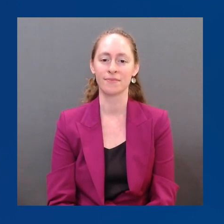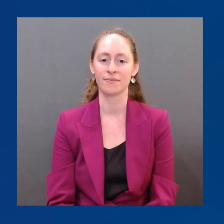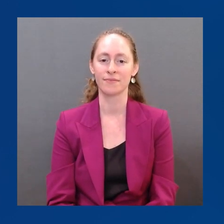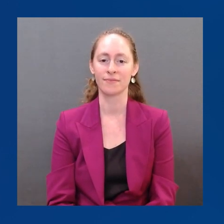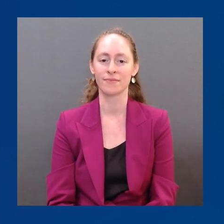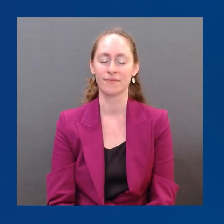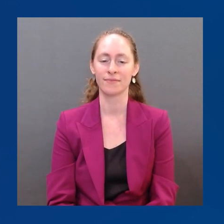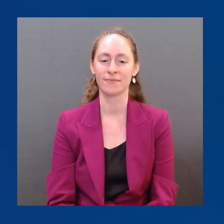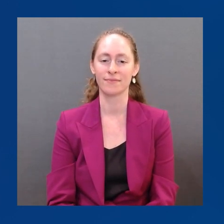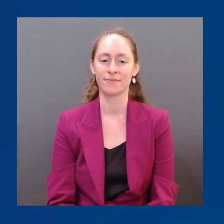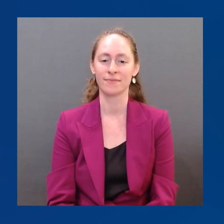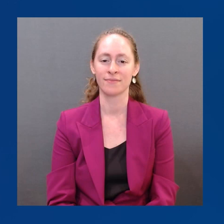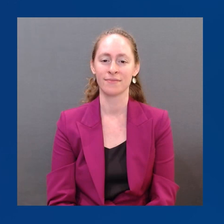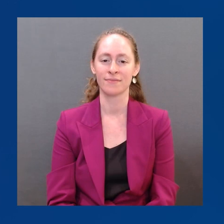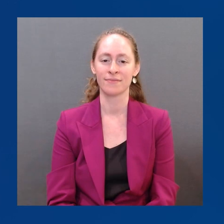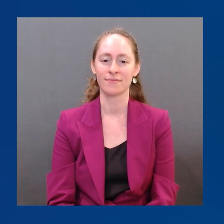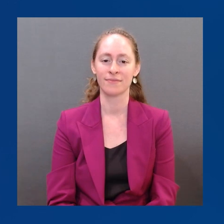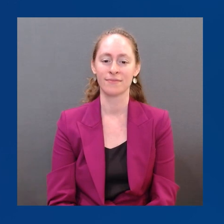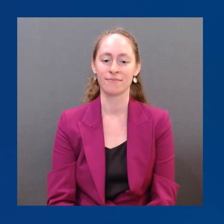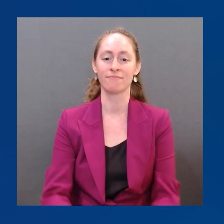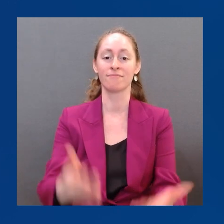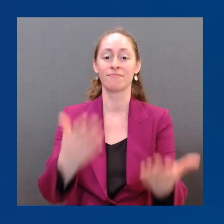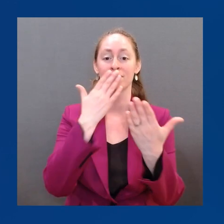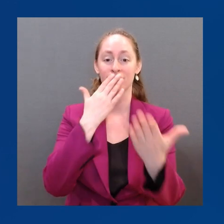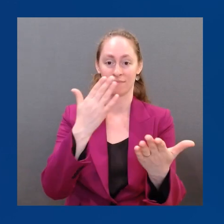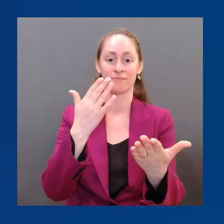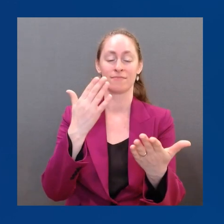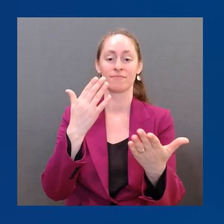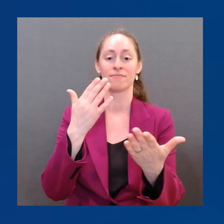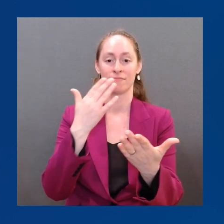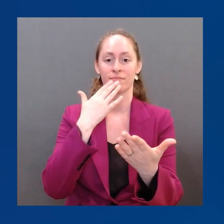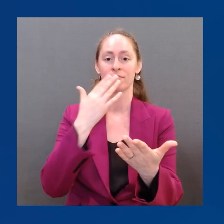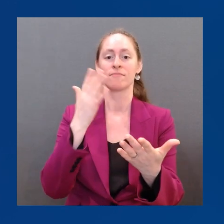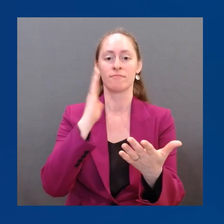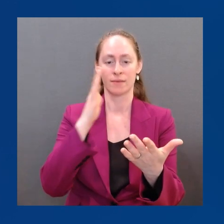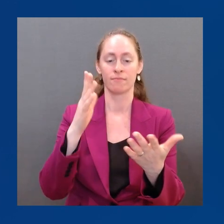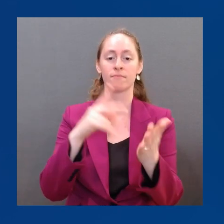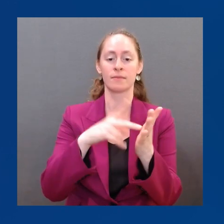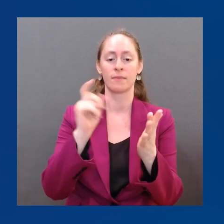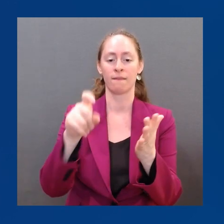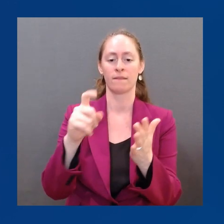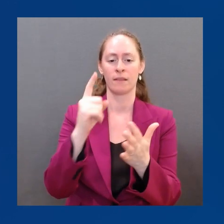as possible, which means one question per person. First, let's go to Liz Weise at USA Today.